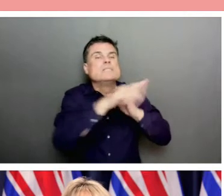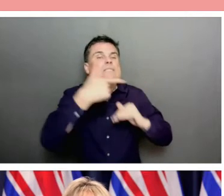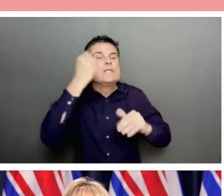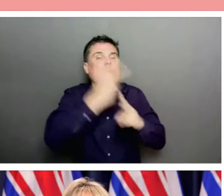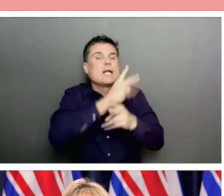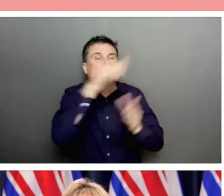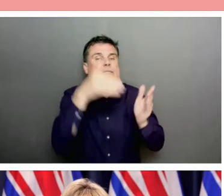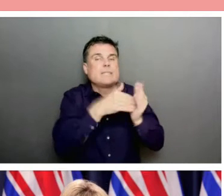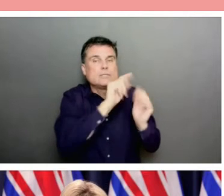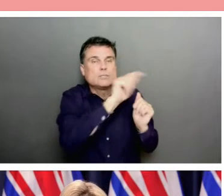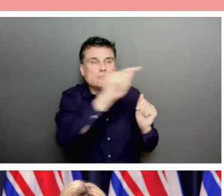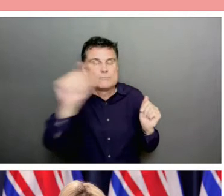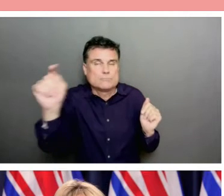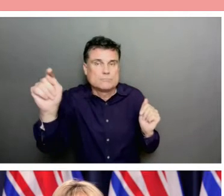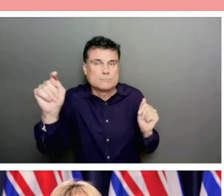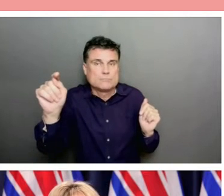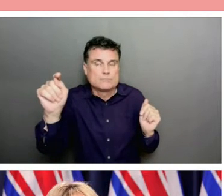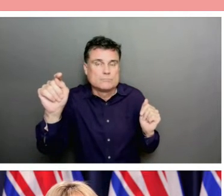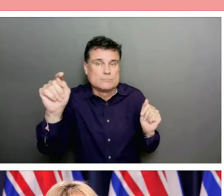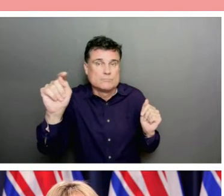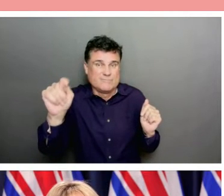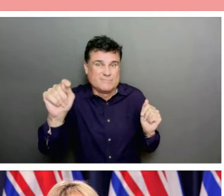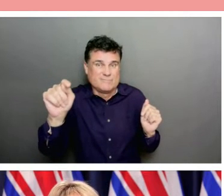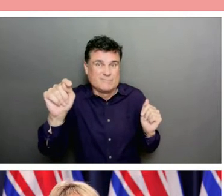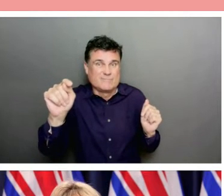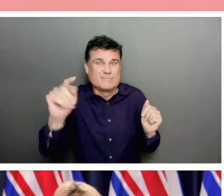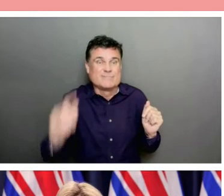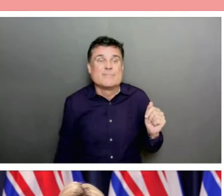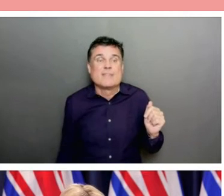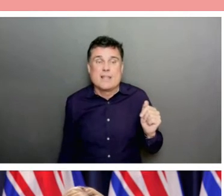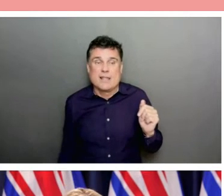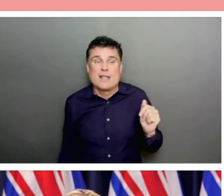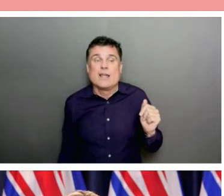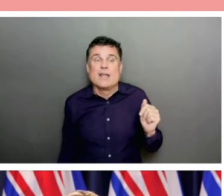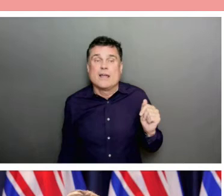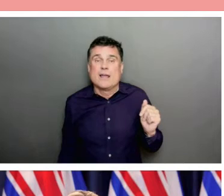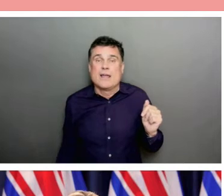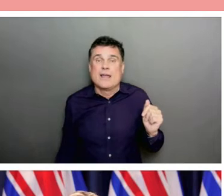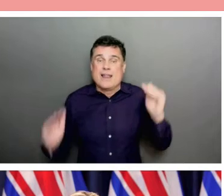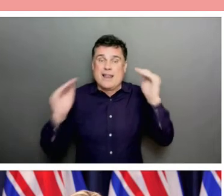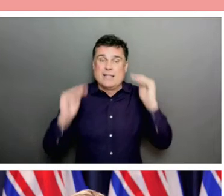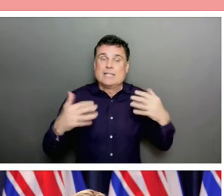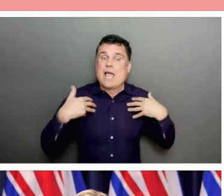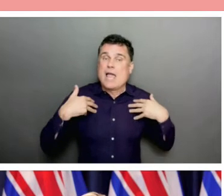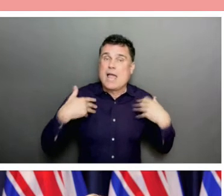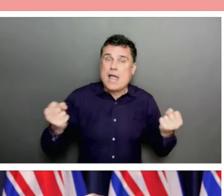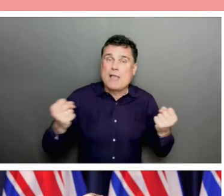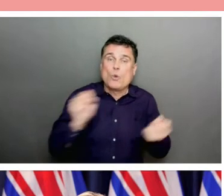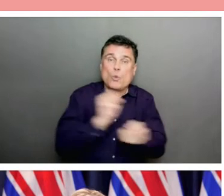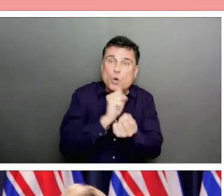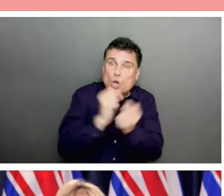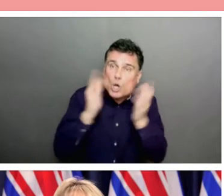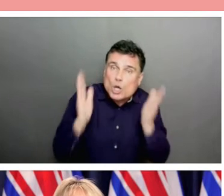being able to get health services, particularly as we're moving into winter. So we have identified, first